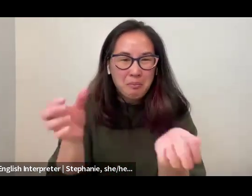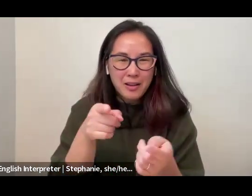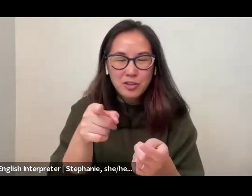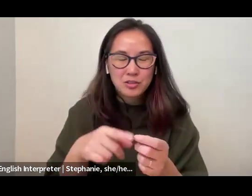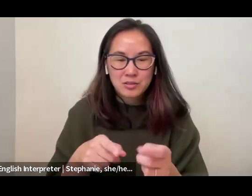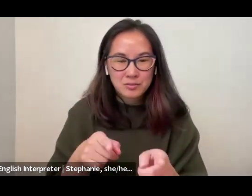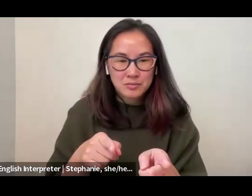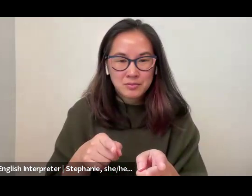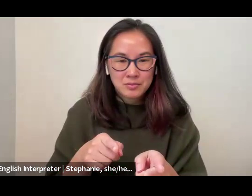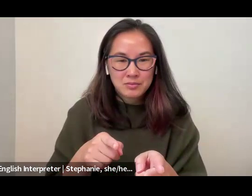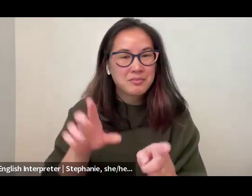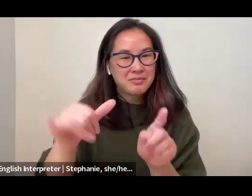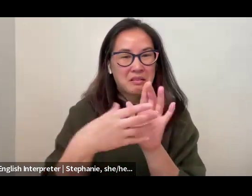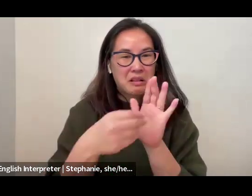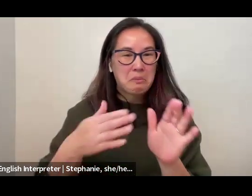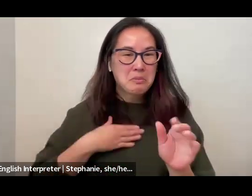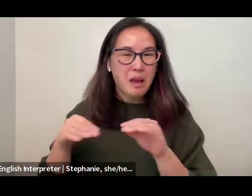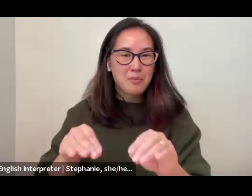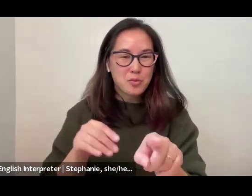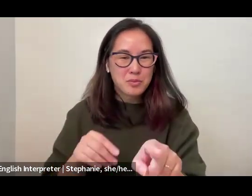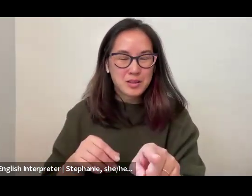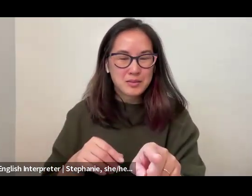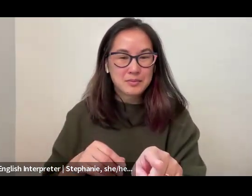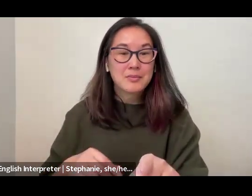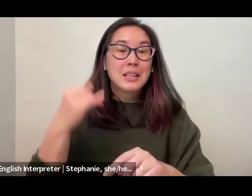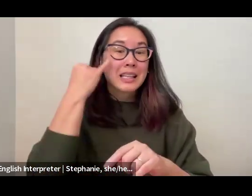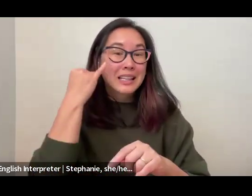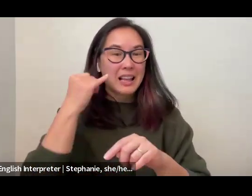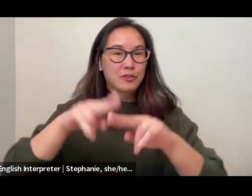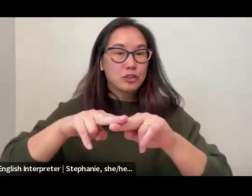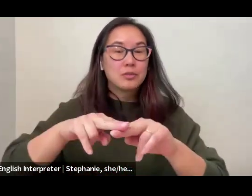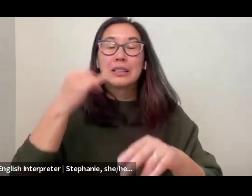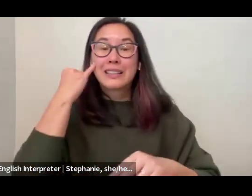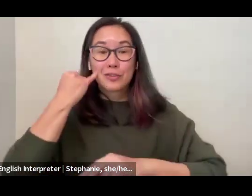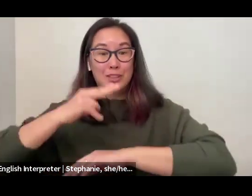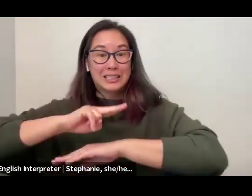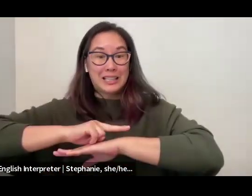If you are laying down supine, you could still get that arch action.